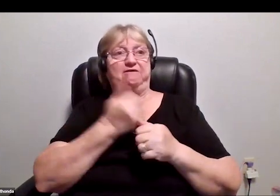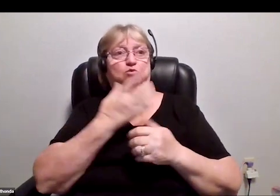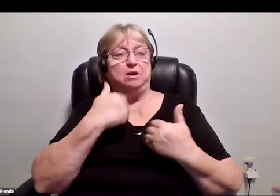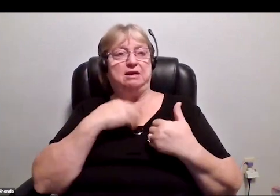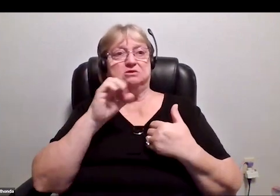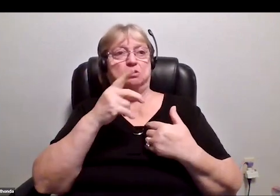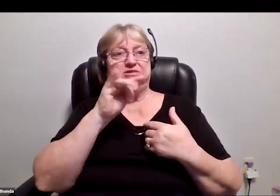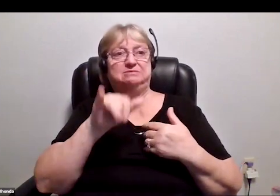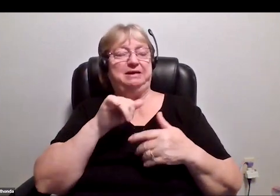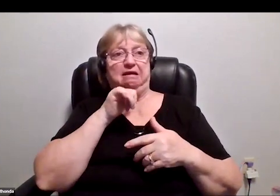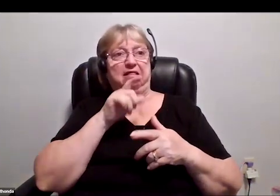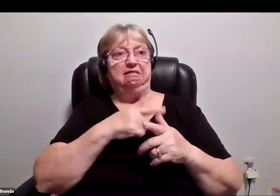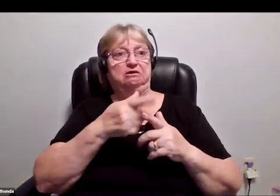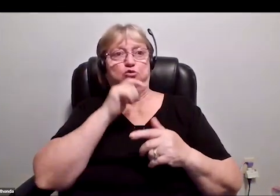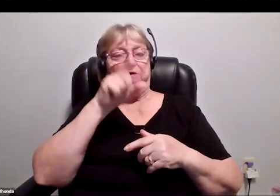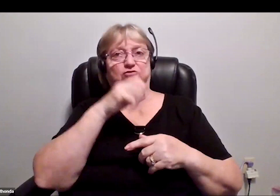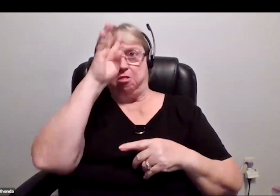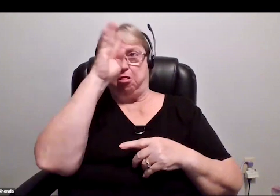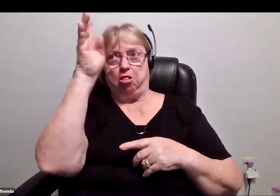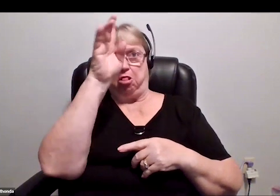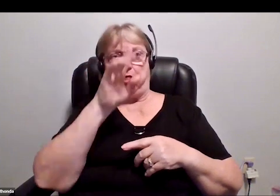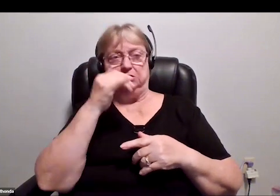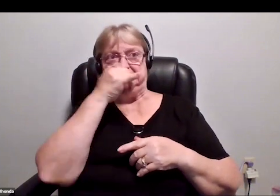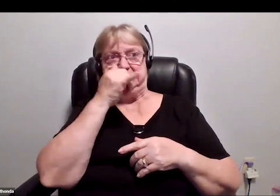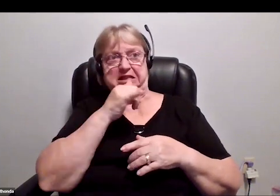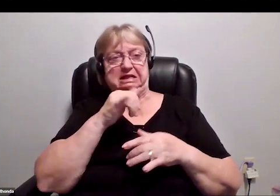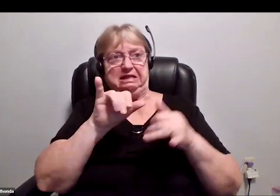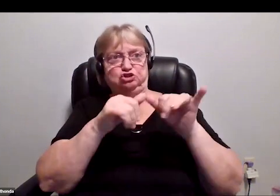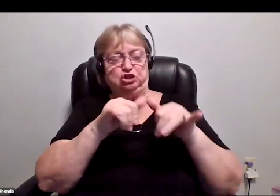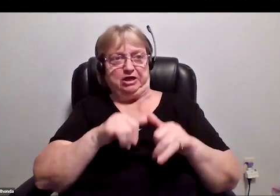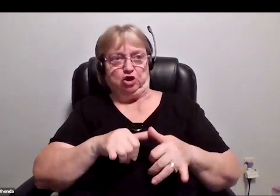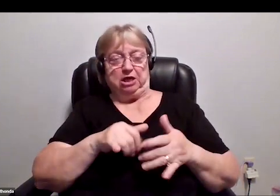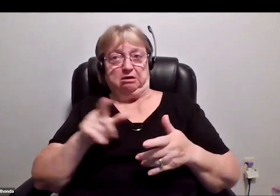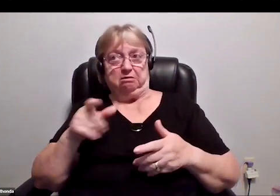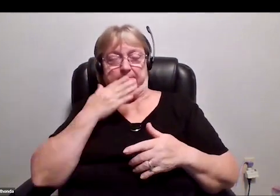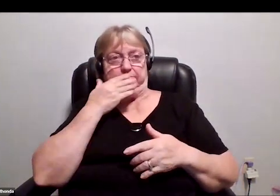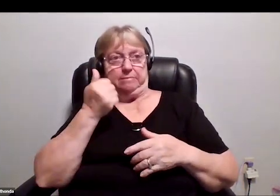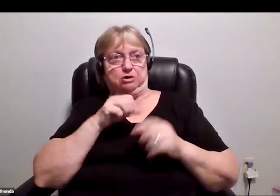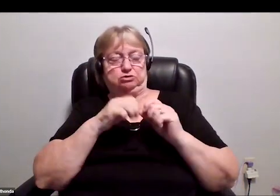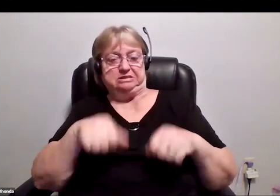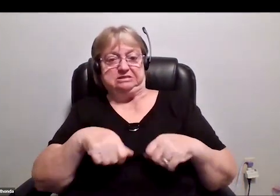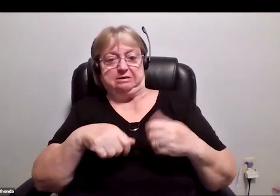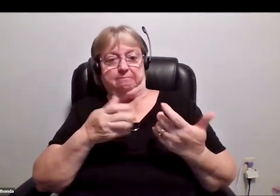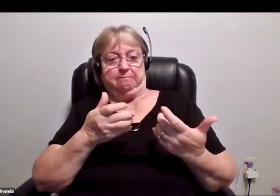all of this silly engineering. In fact, this is a much better system and nothing is going to get out